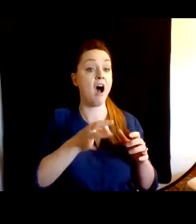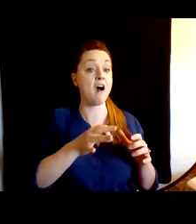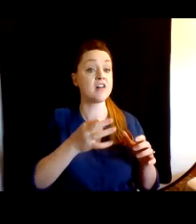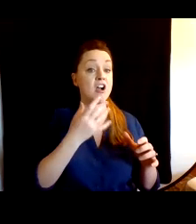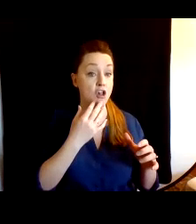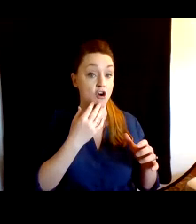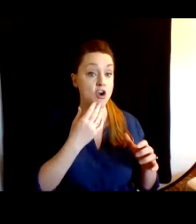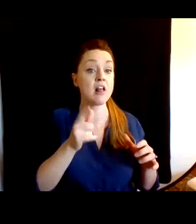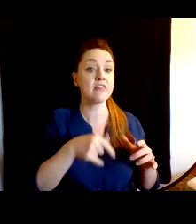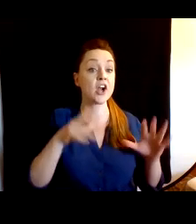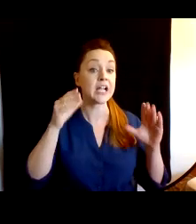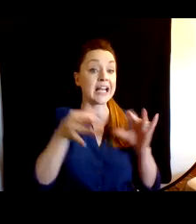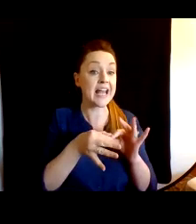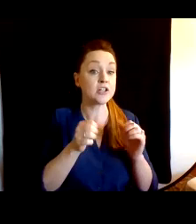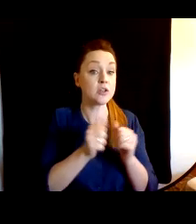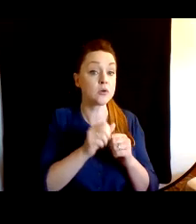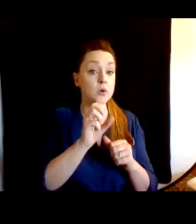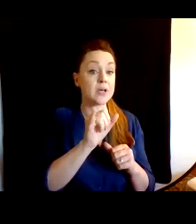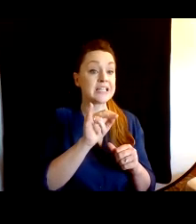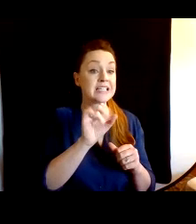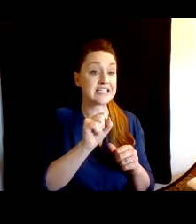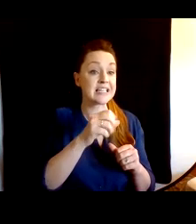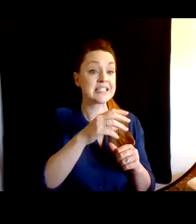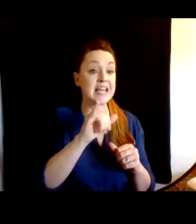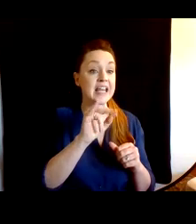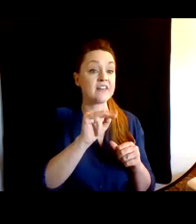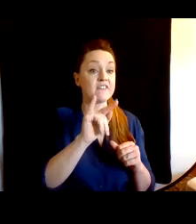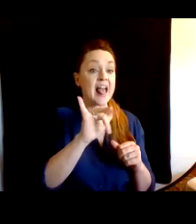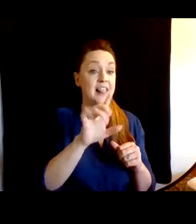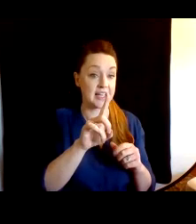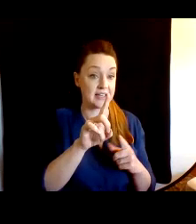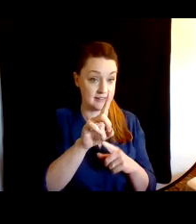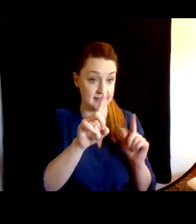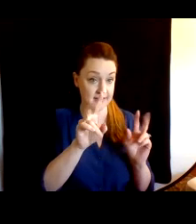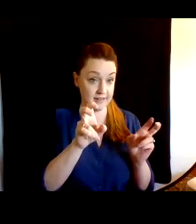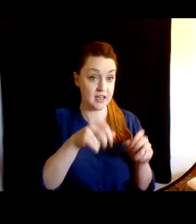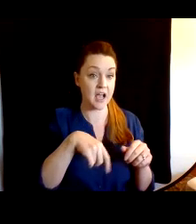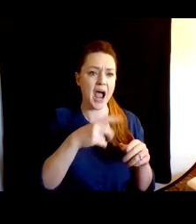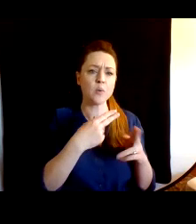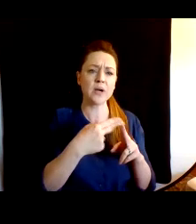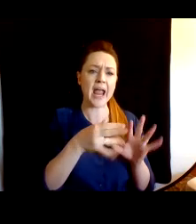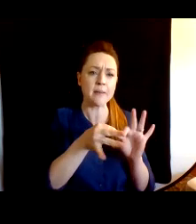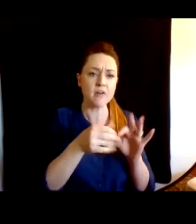called Sins Invalid. And these are individuals, and I'll just name a couple because I think it's important to say their names.